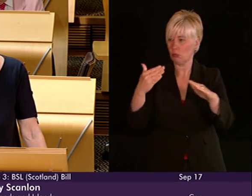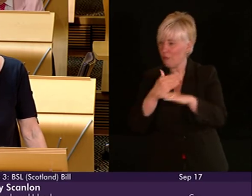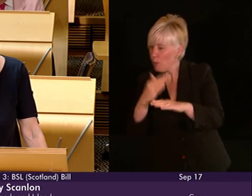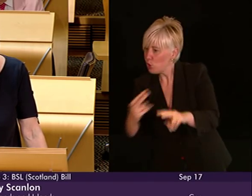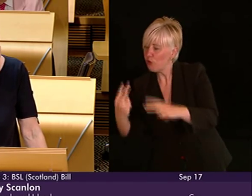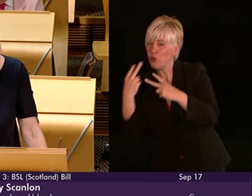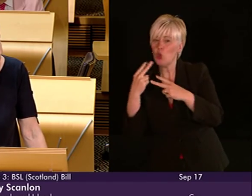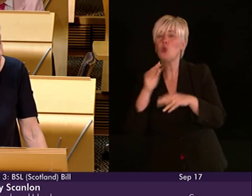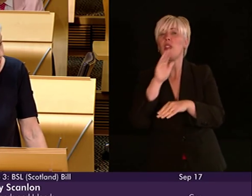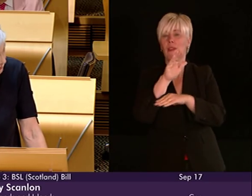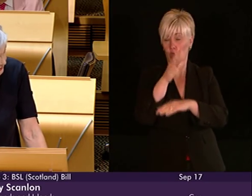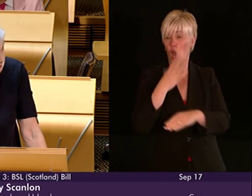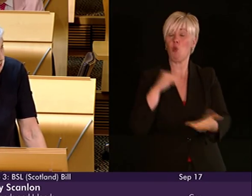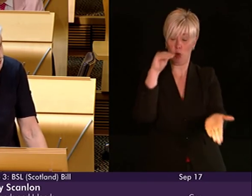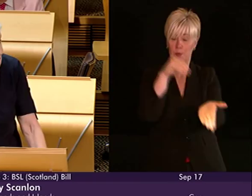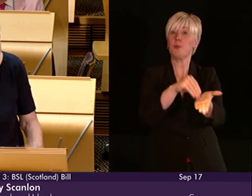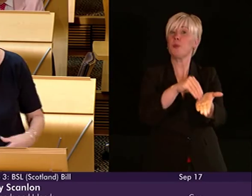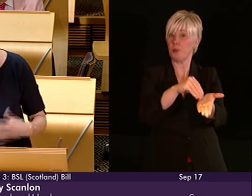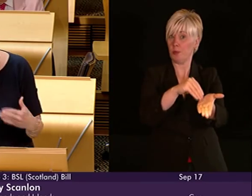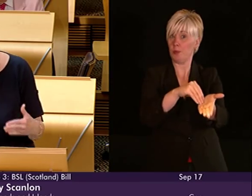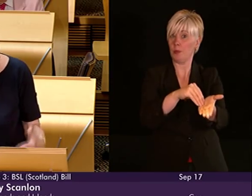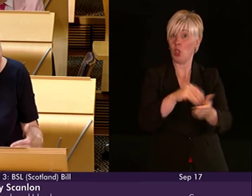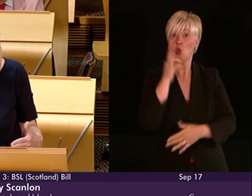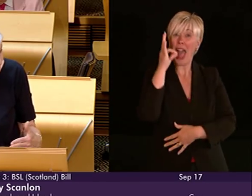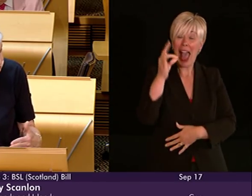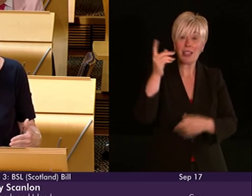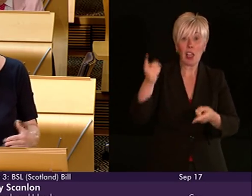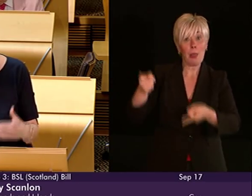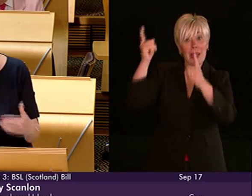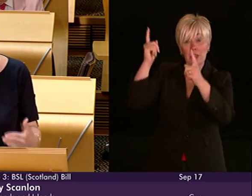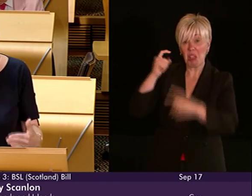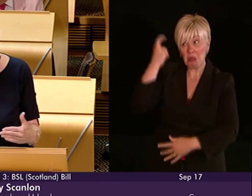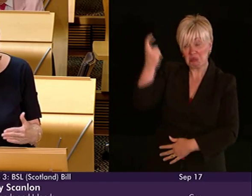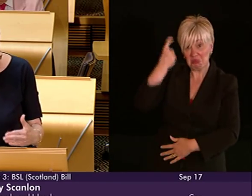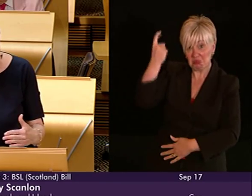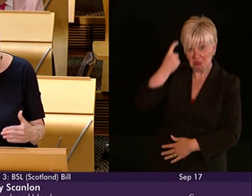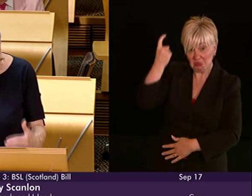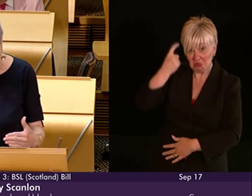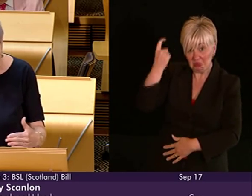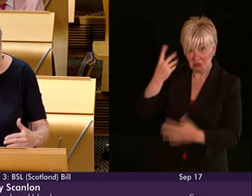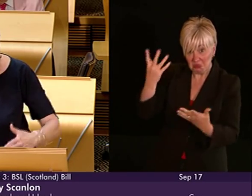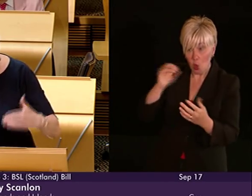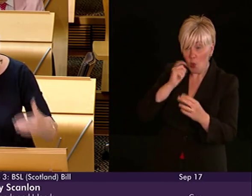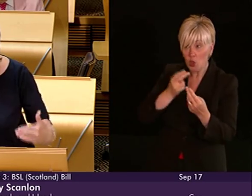and I ask the minister whether that is a consideration that he will take on board for